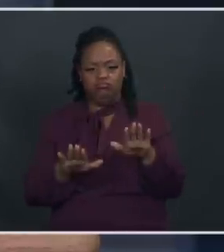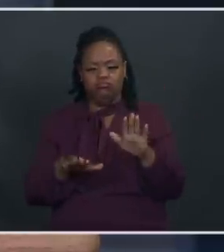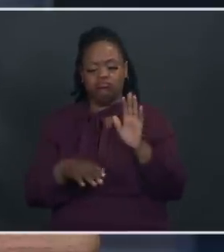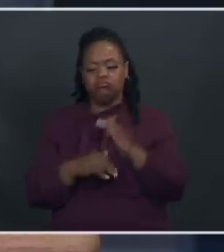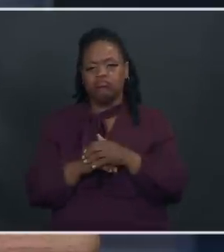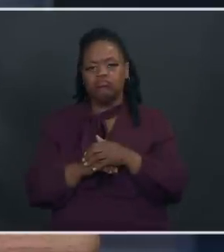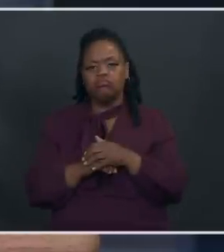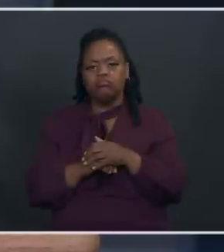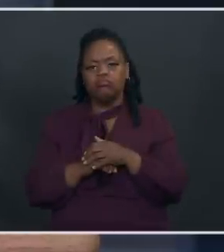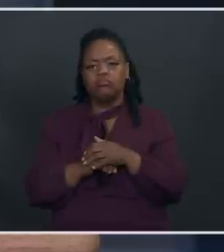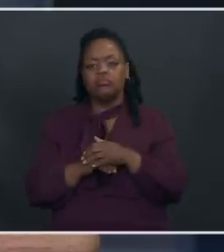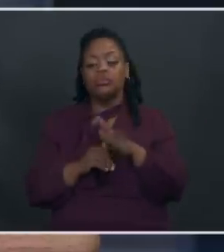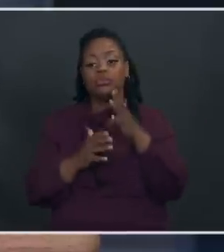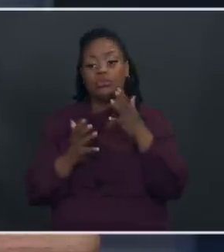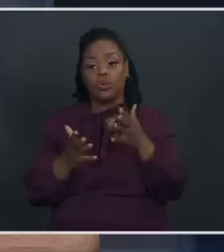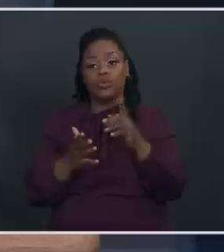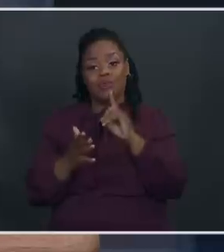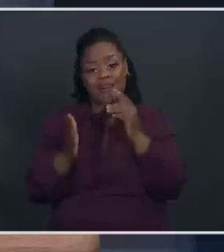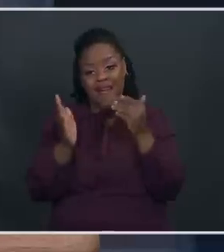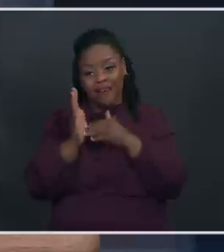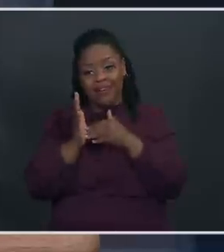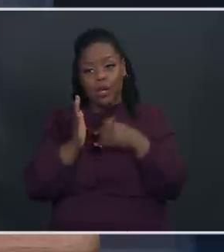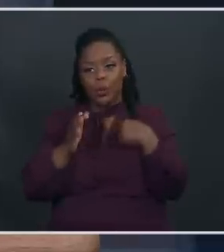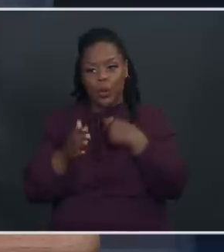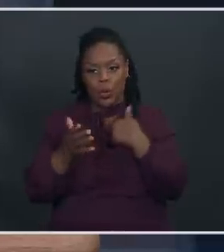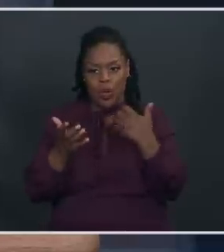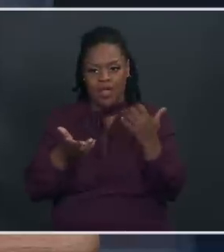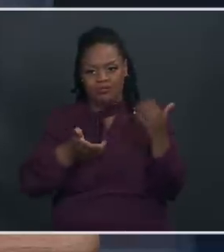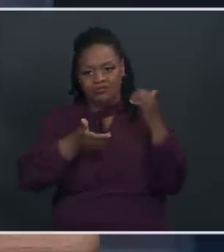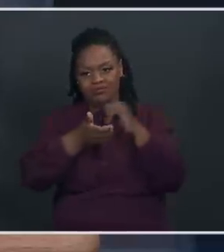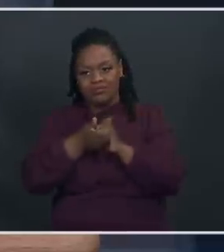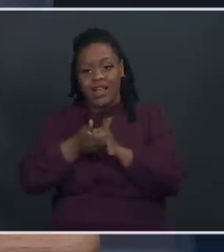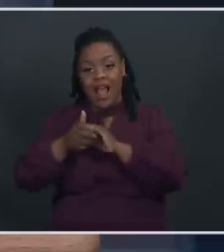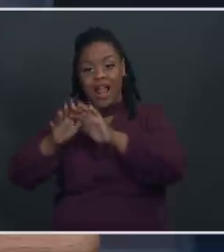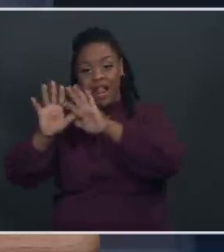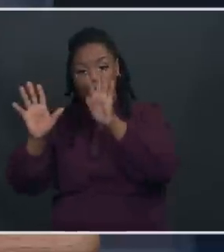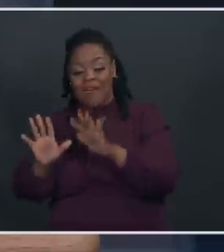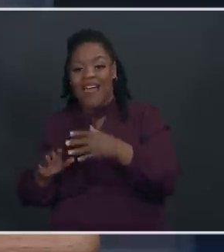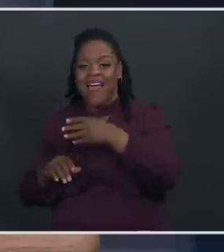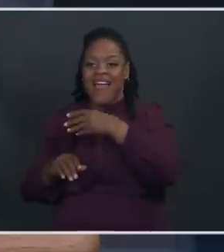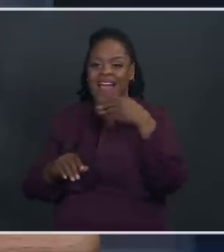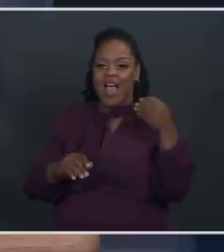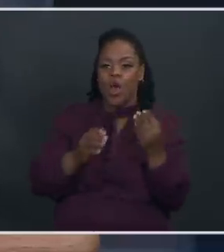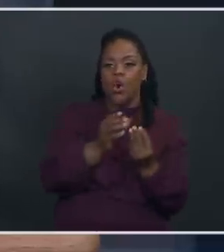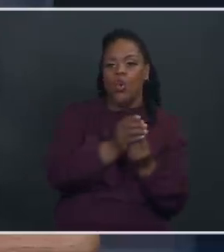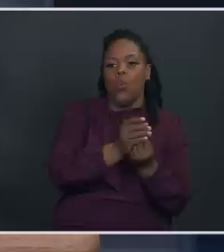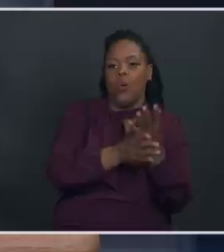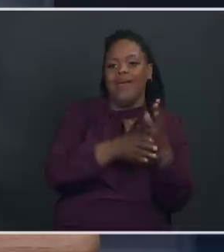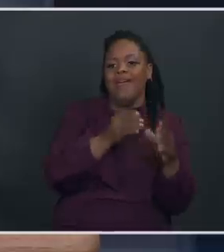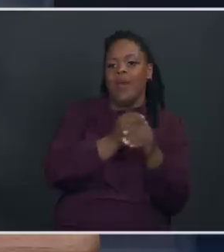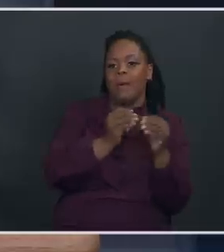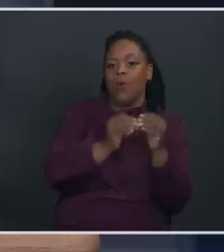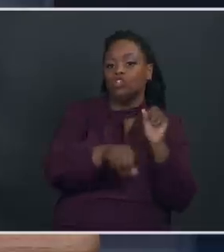and really growing jobs of the future. So it will be in the mix to be looked at, but it is -- it is not, at this point, included.